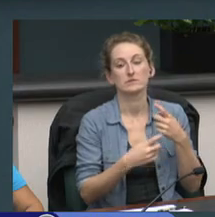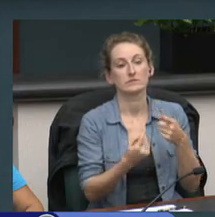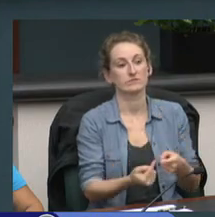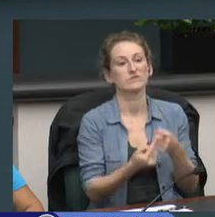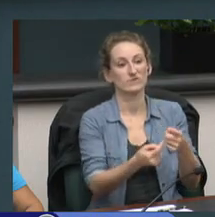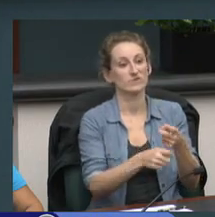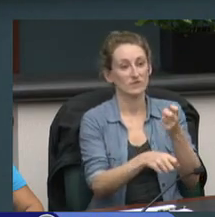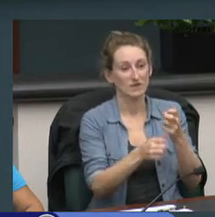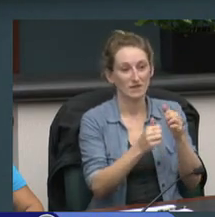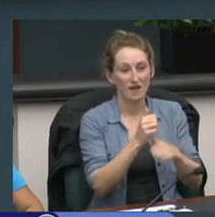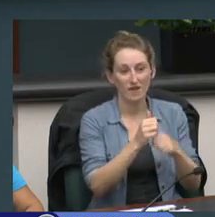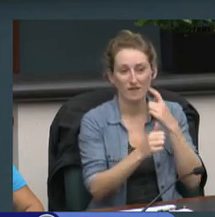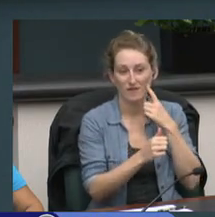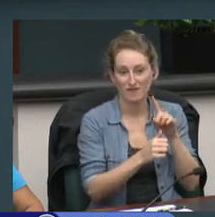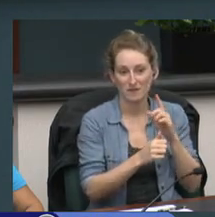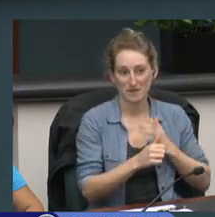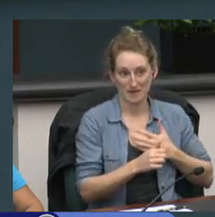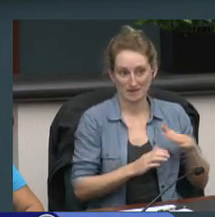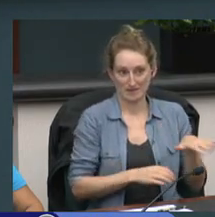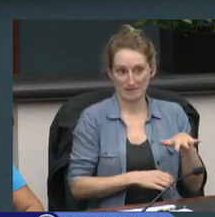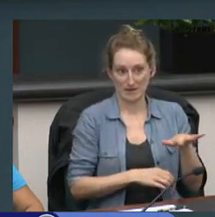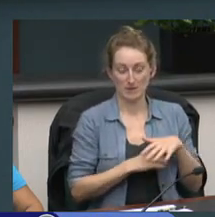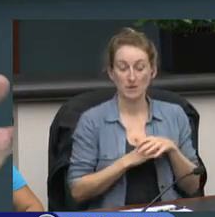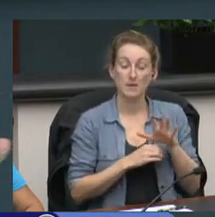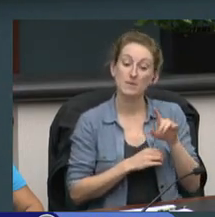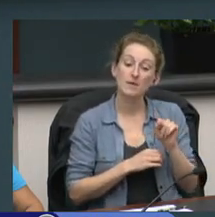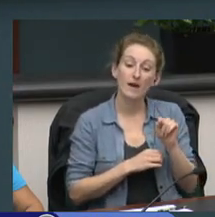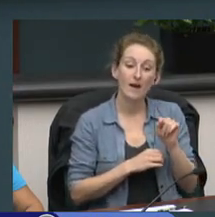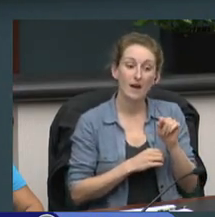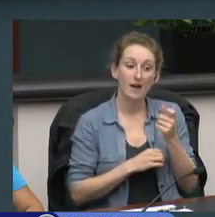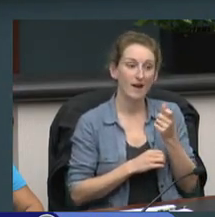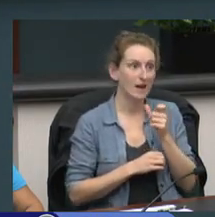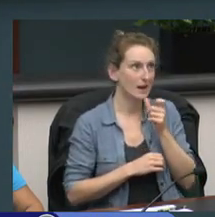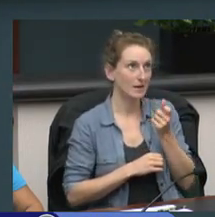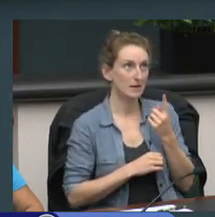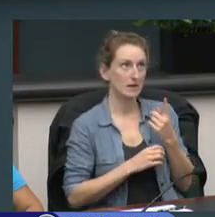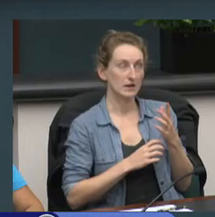that's required so for a triplex of nine bedrooms you have one and a half parking